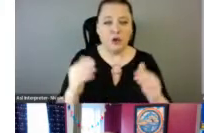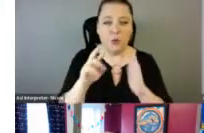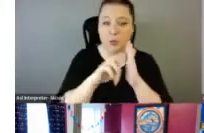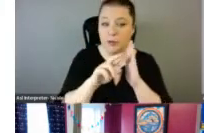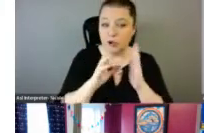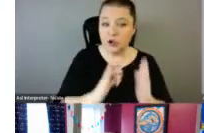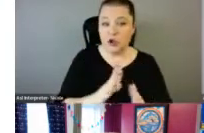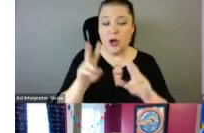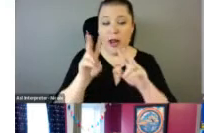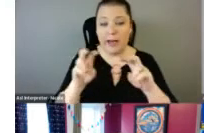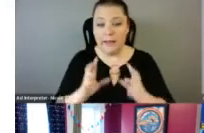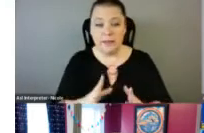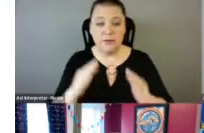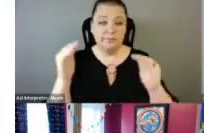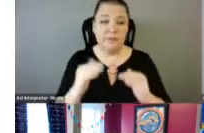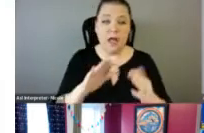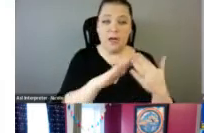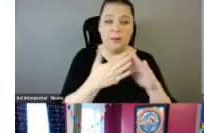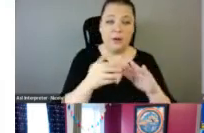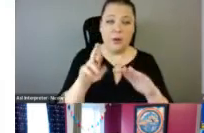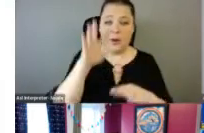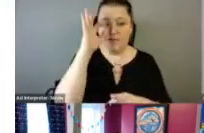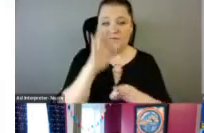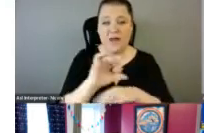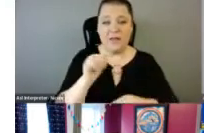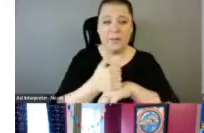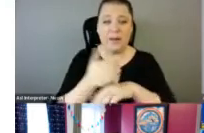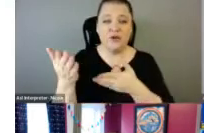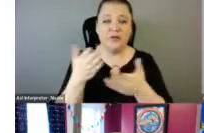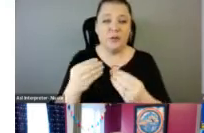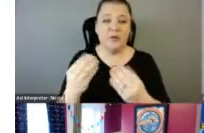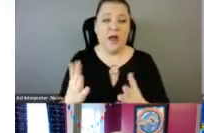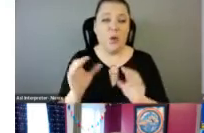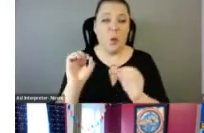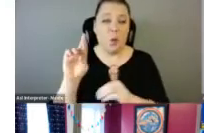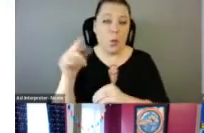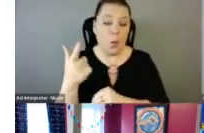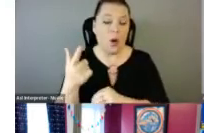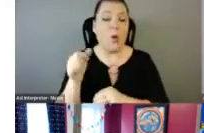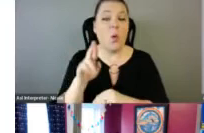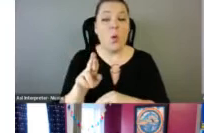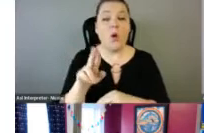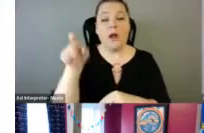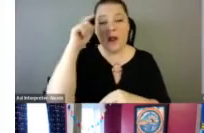community or faith based service provider organization, or a government employee. And I will